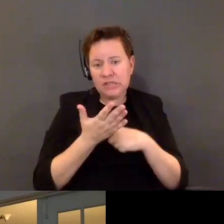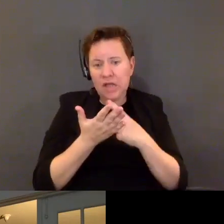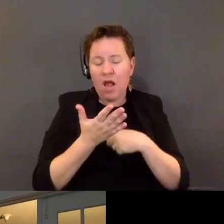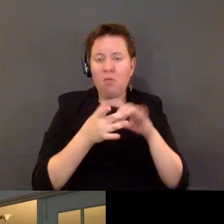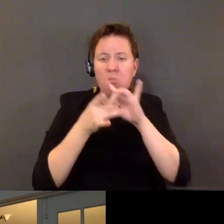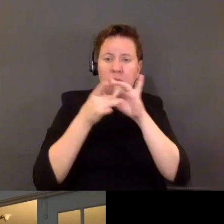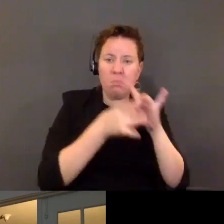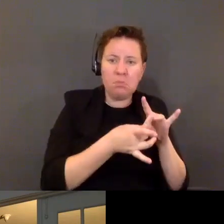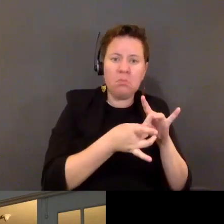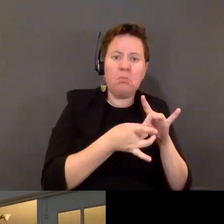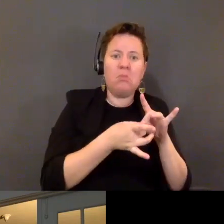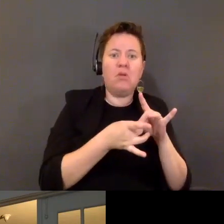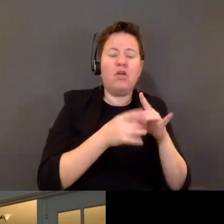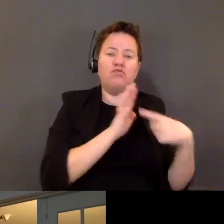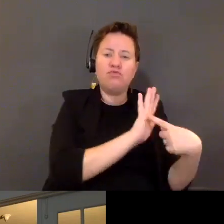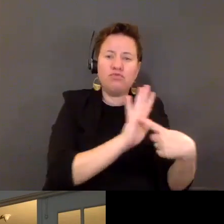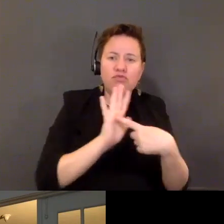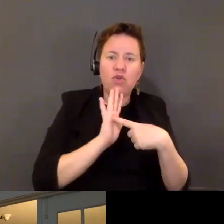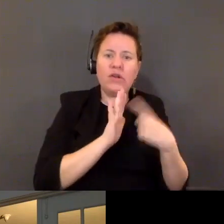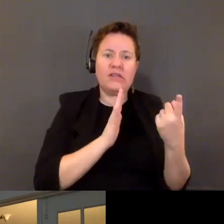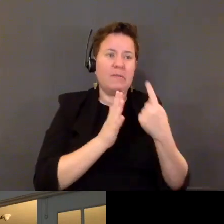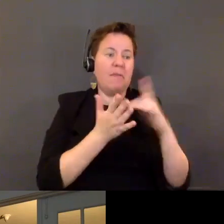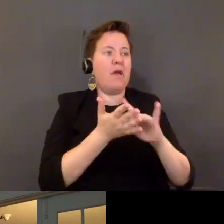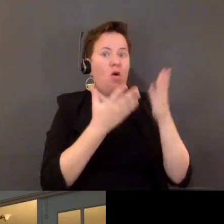illustrate a condition that medicine claims to have cured out of existence